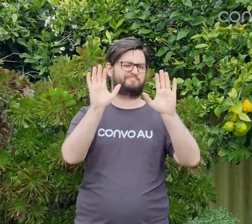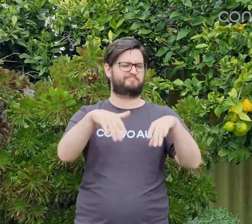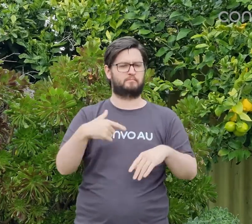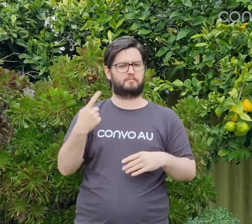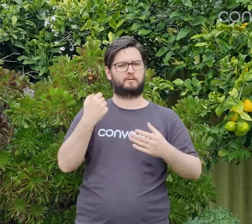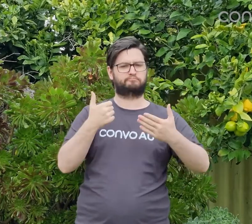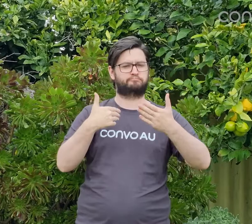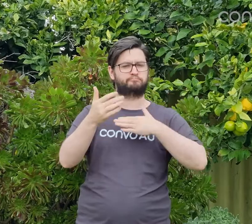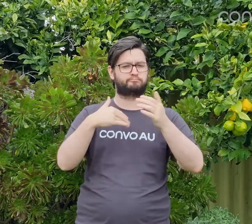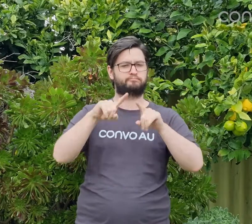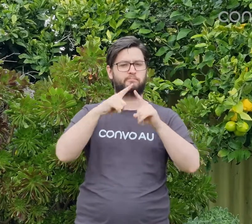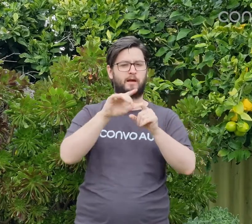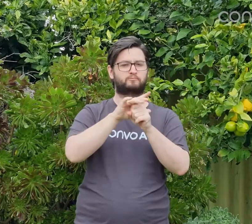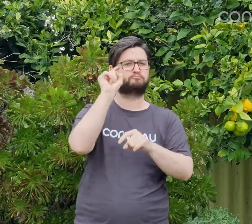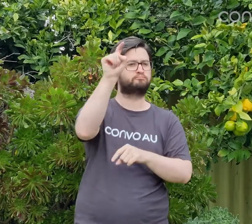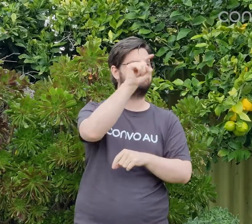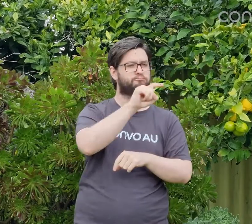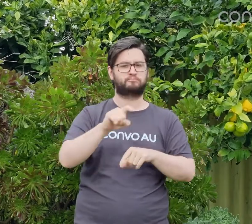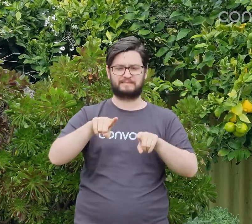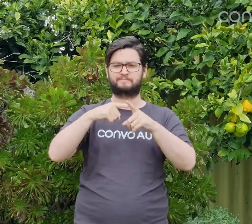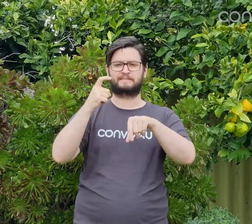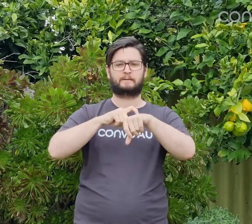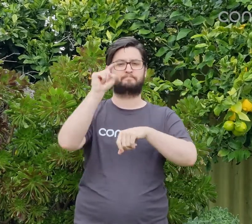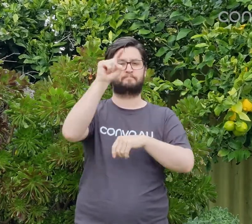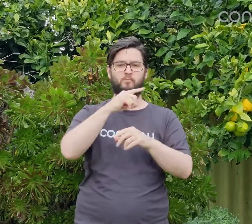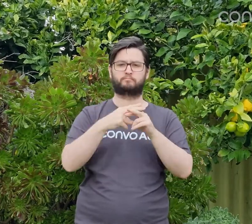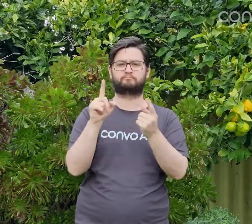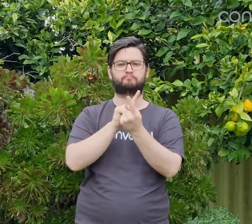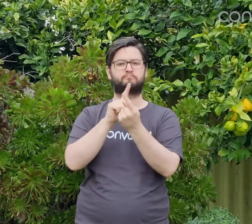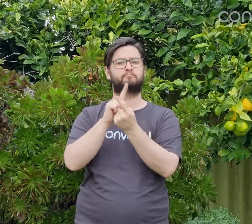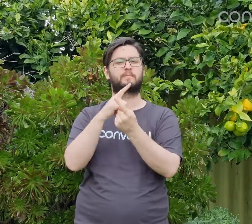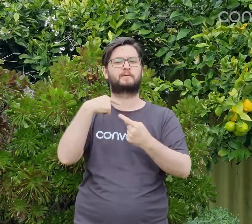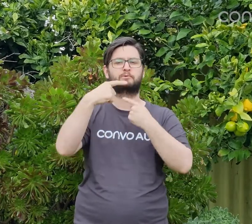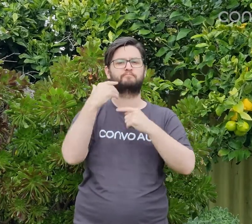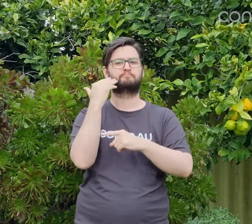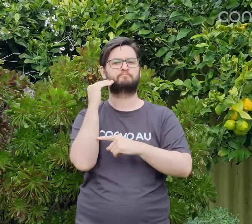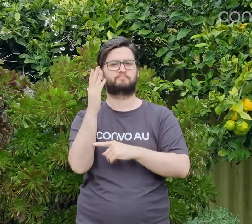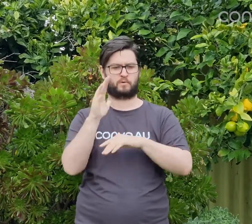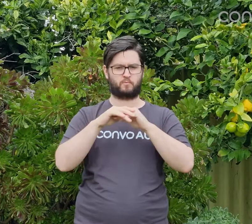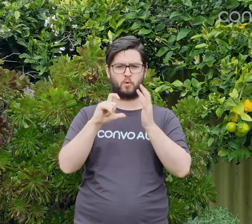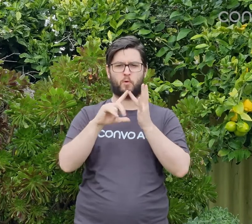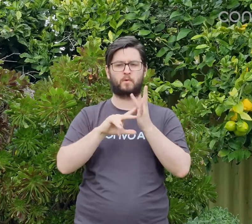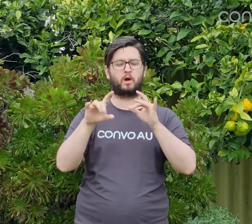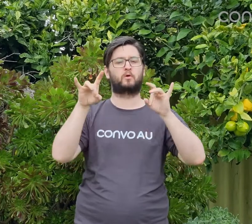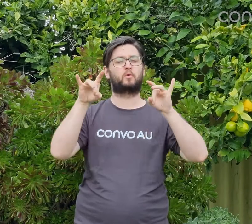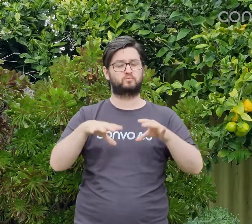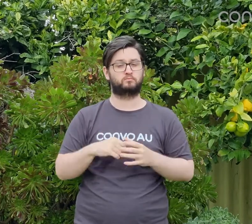We are organising a few information sessions about Convo Australia at different locations,